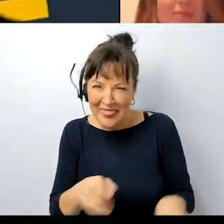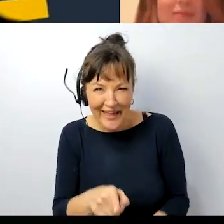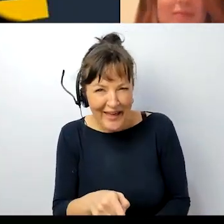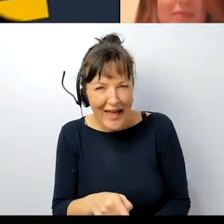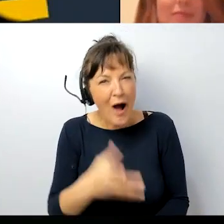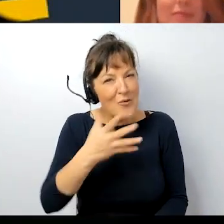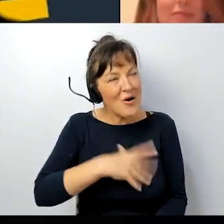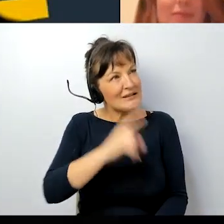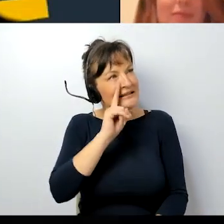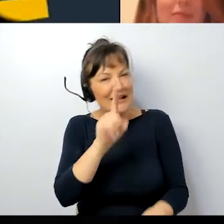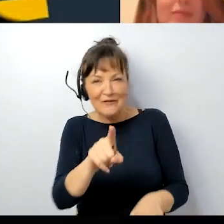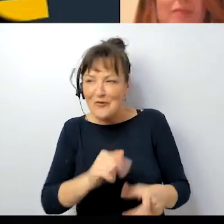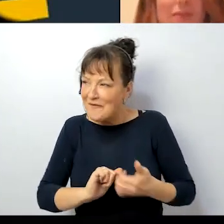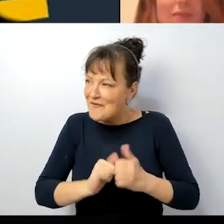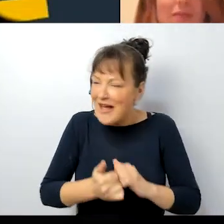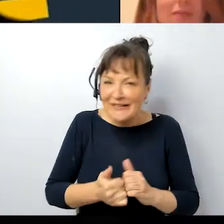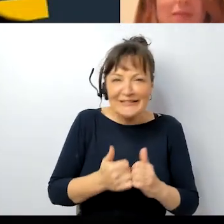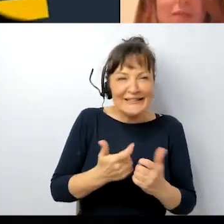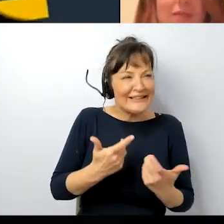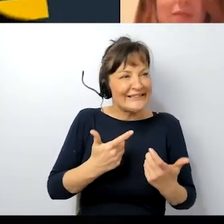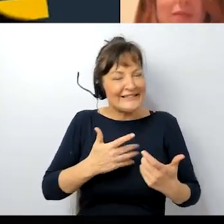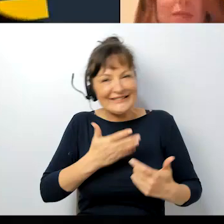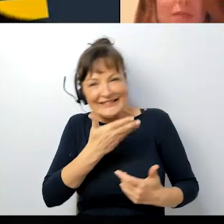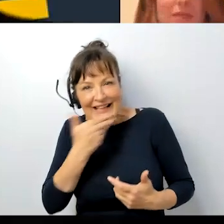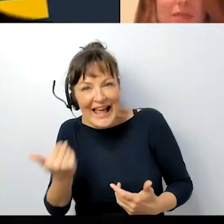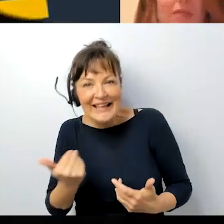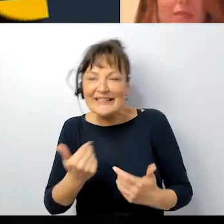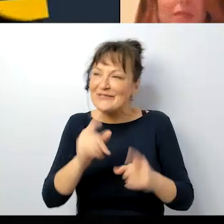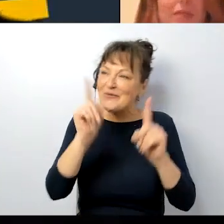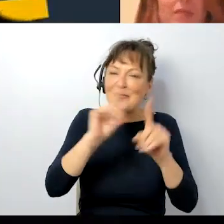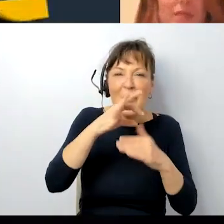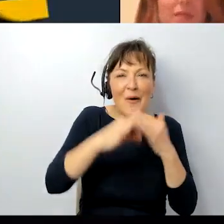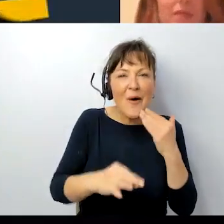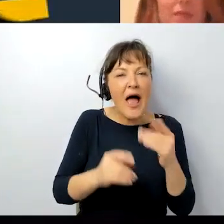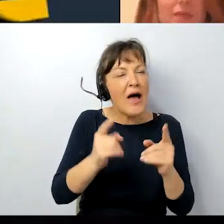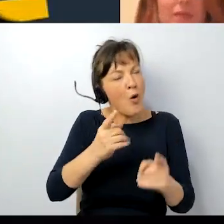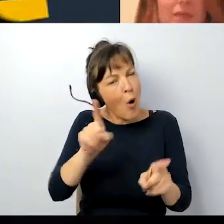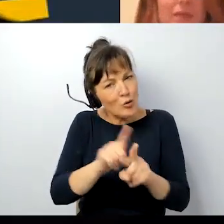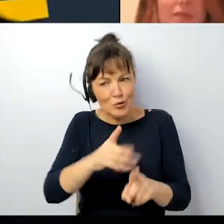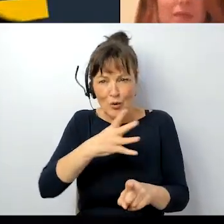a pretend version of you, we want to see the real version of you, what are you really like